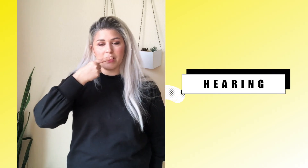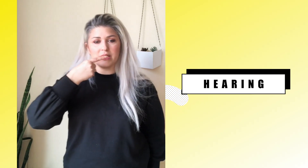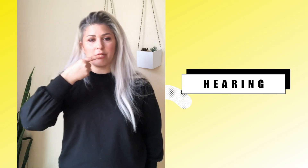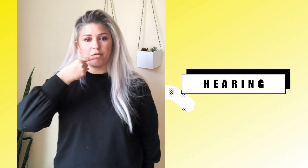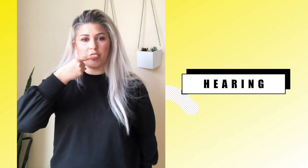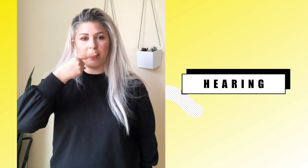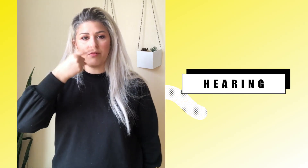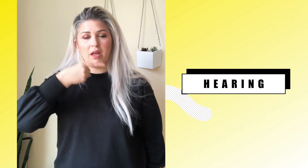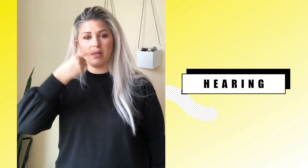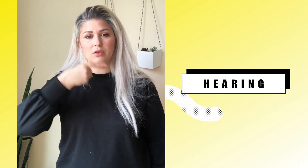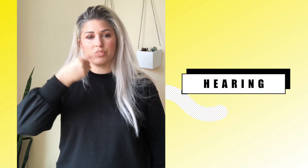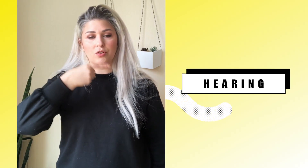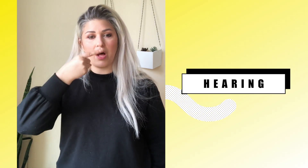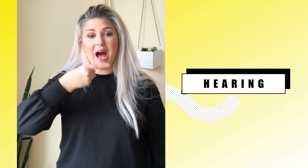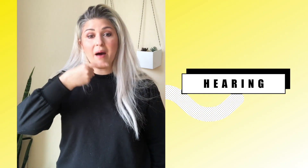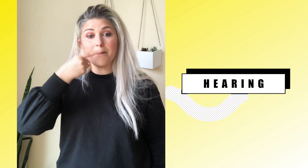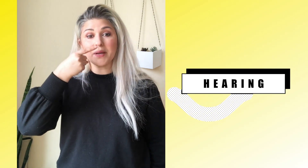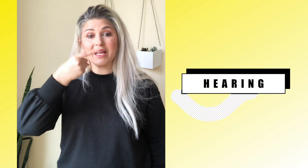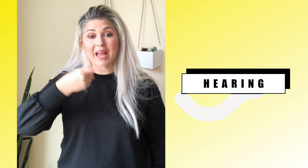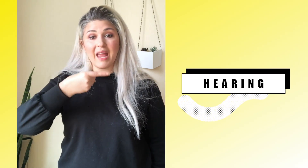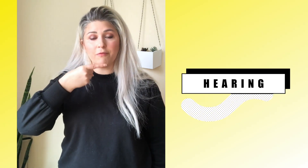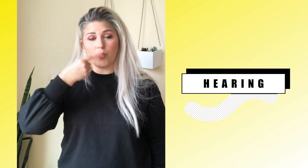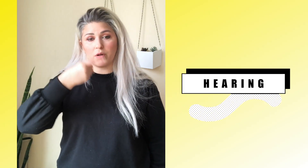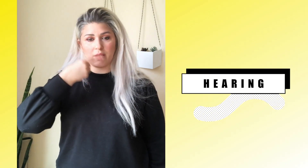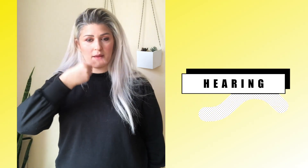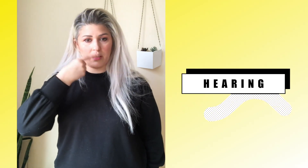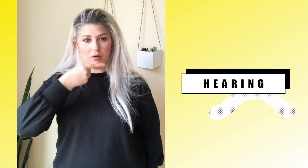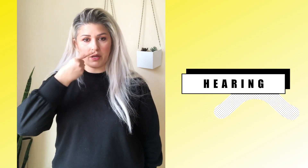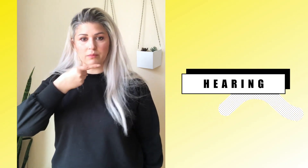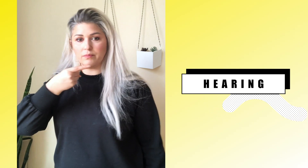Place it here in front of your mouth and circle up and forward hearing like this